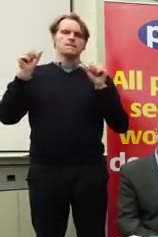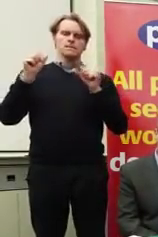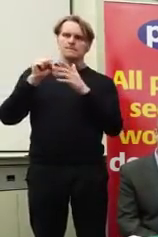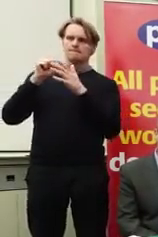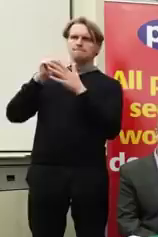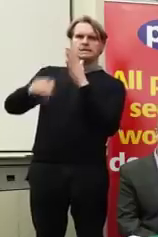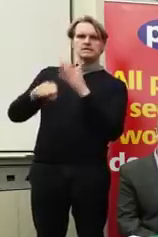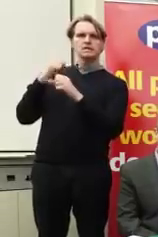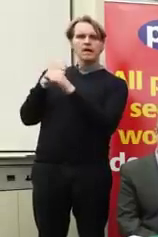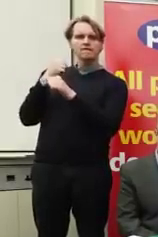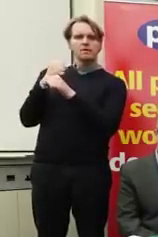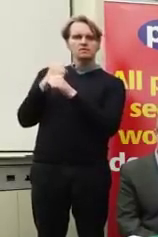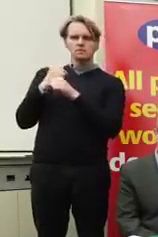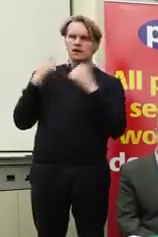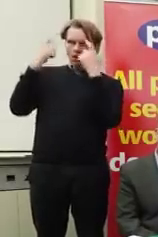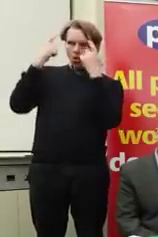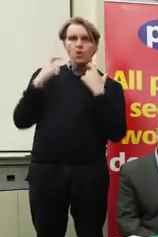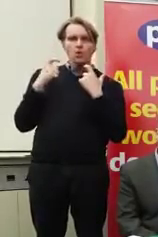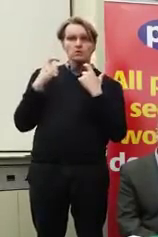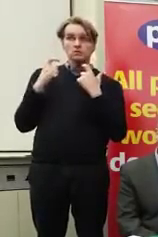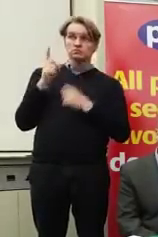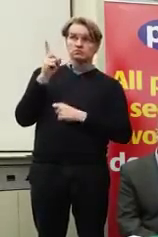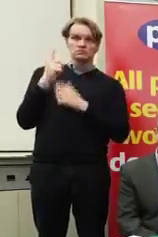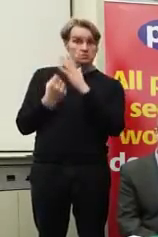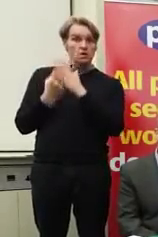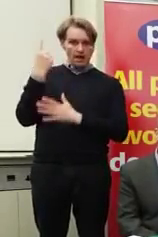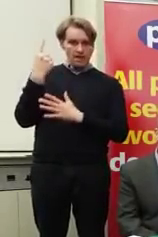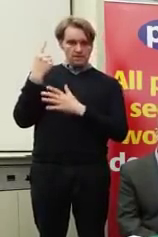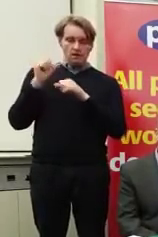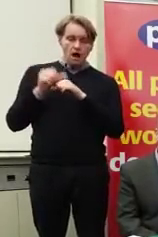in the high court and as a result of that victory I'm pleased to report that we